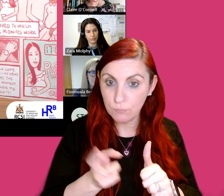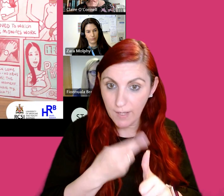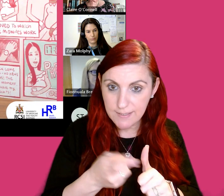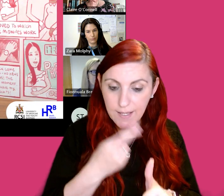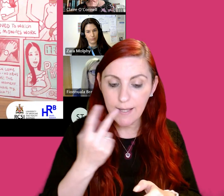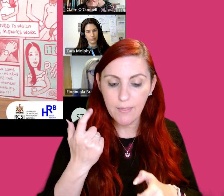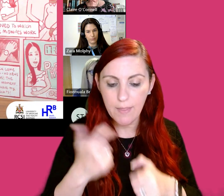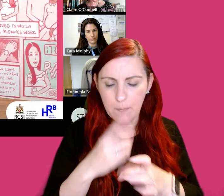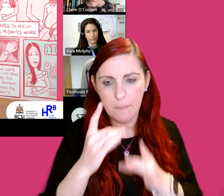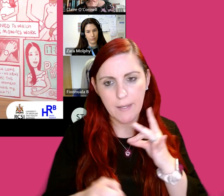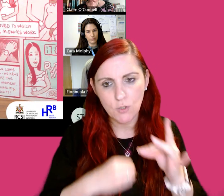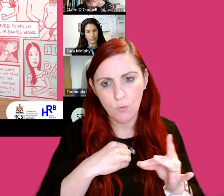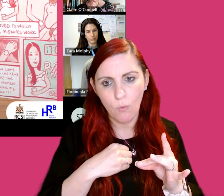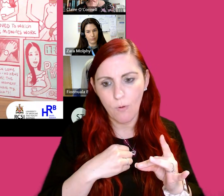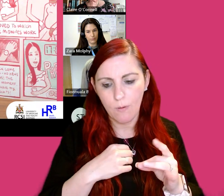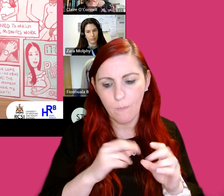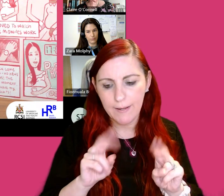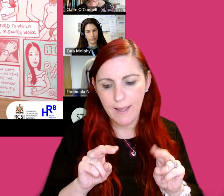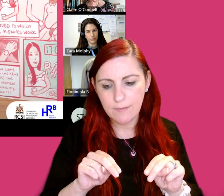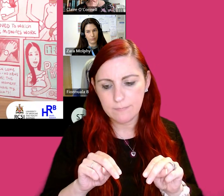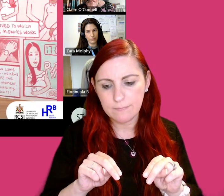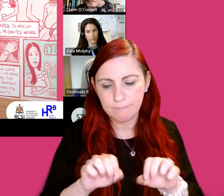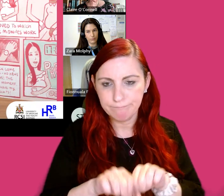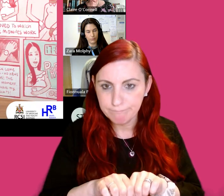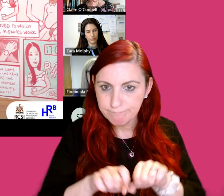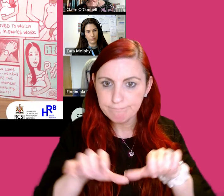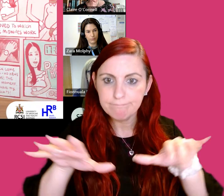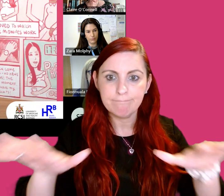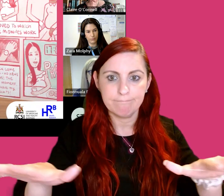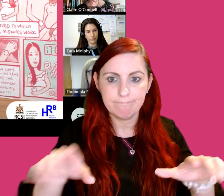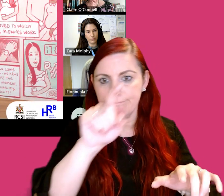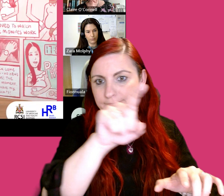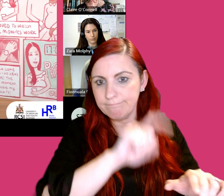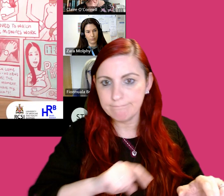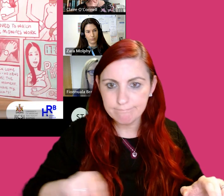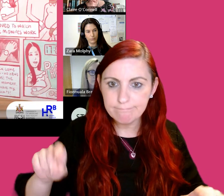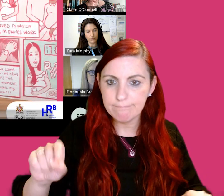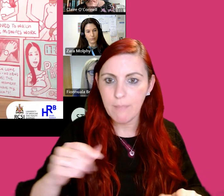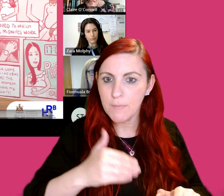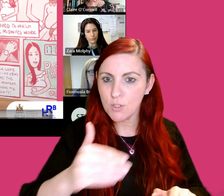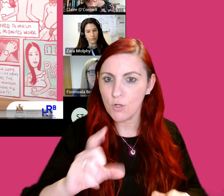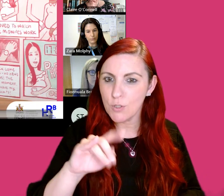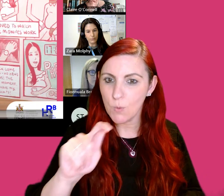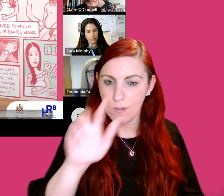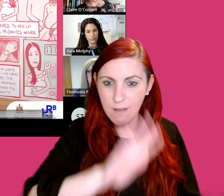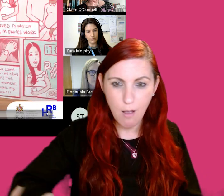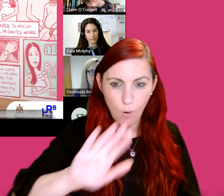sure to um to reach all the maternity units around the country uh we were delighted with